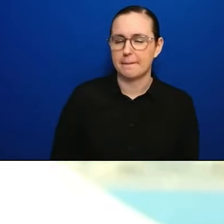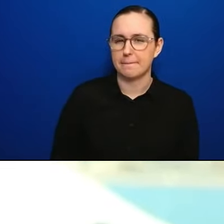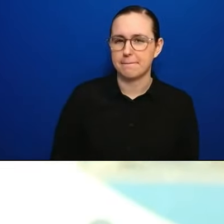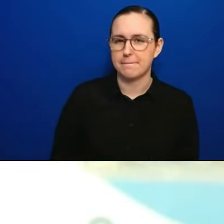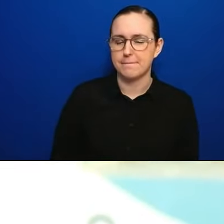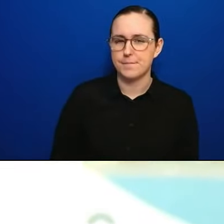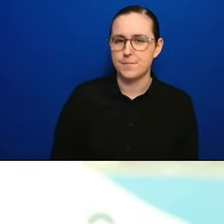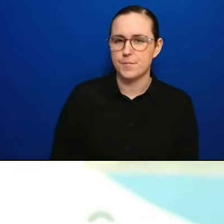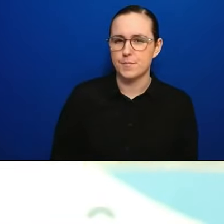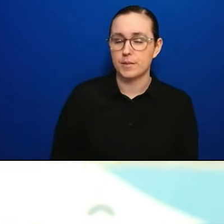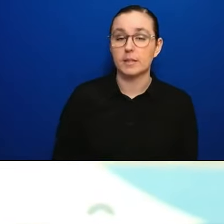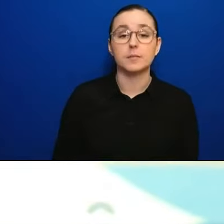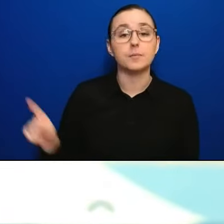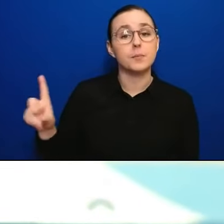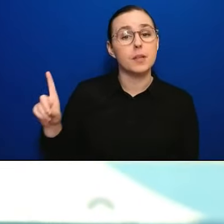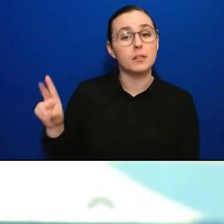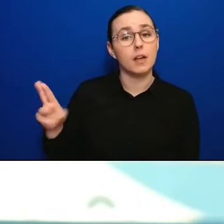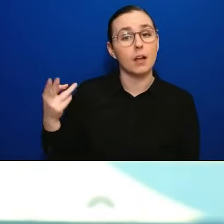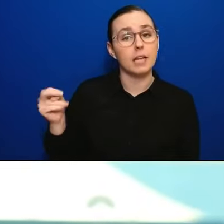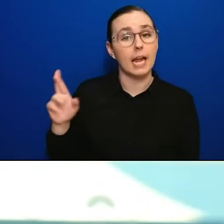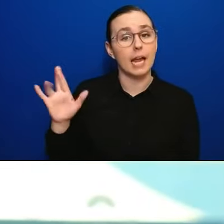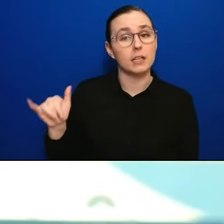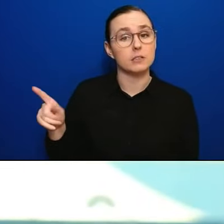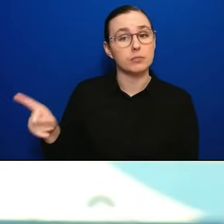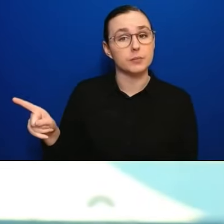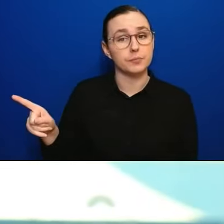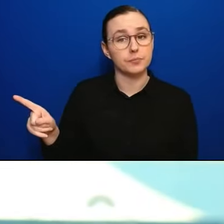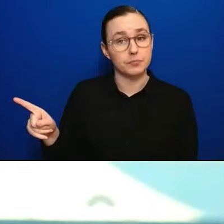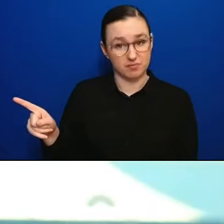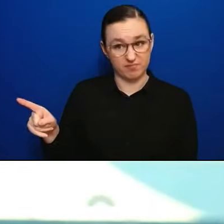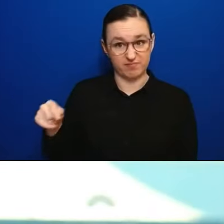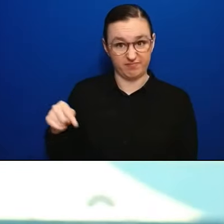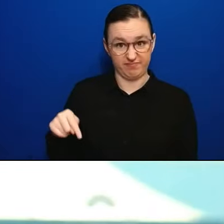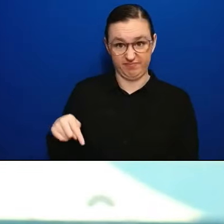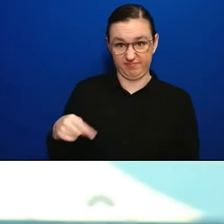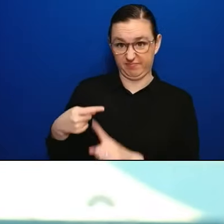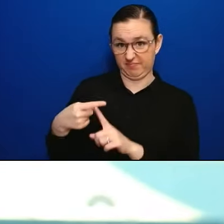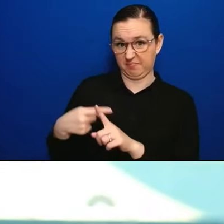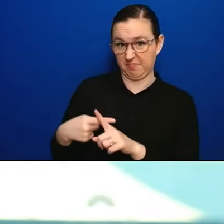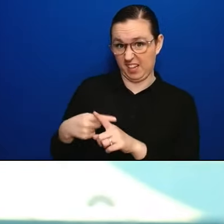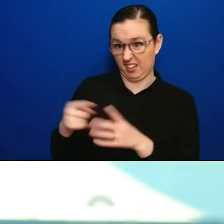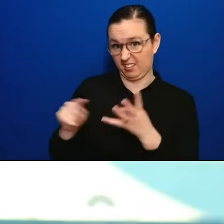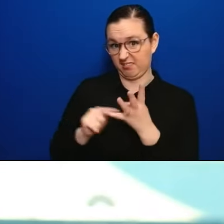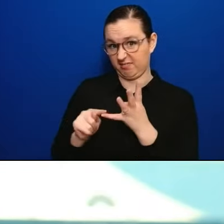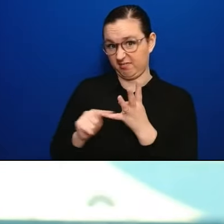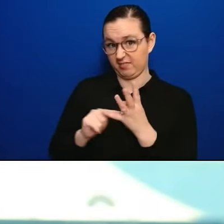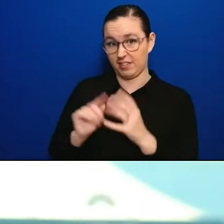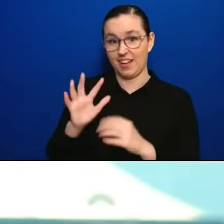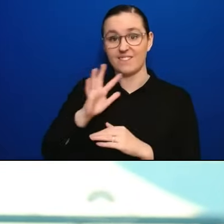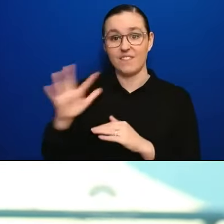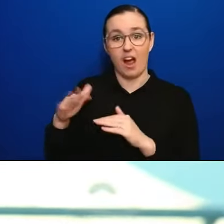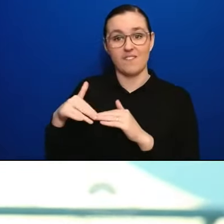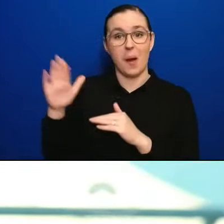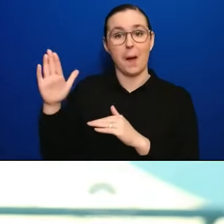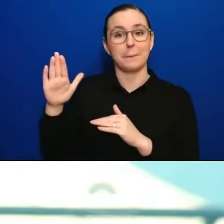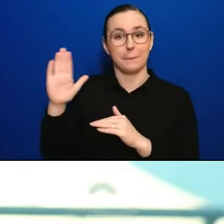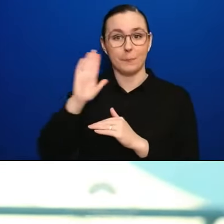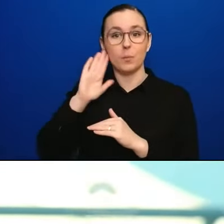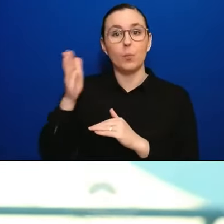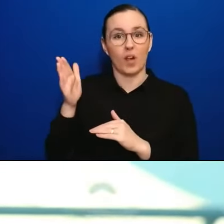We have time for one more question our final question is from Belle Perry CDC. Please go ahead.